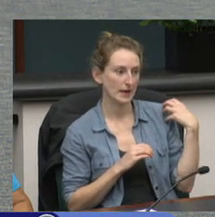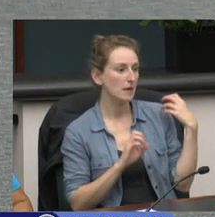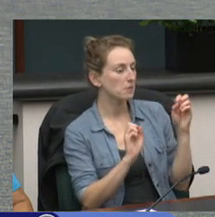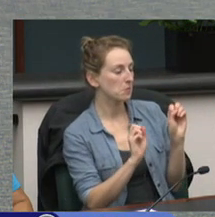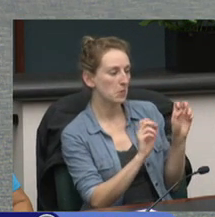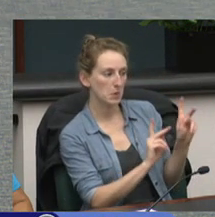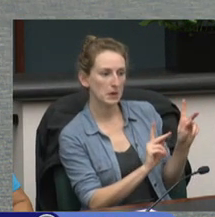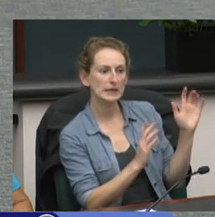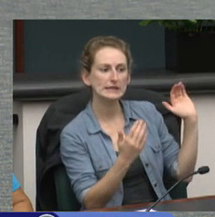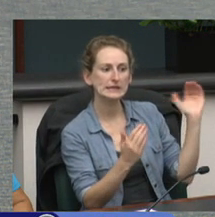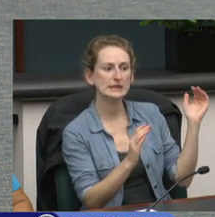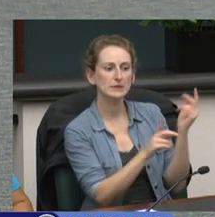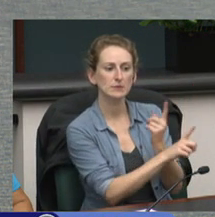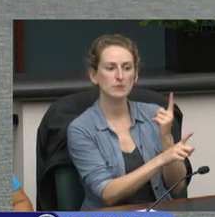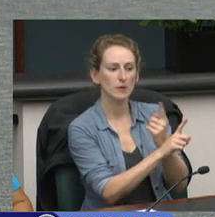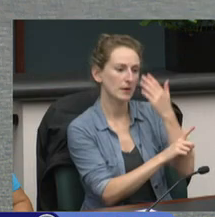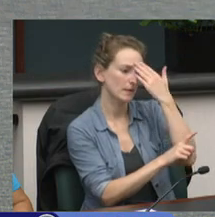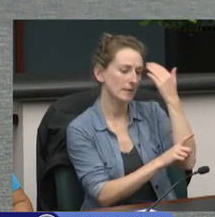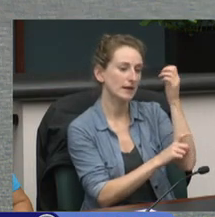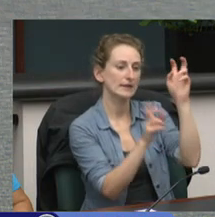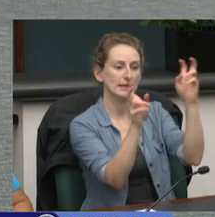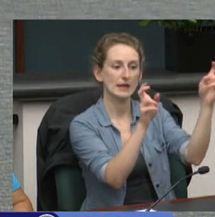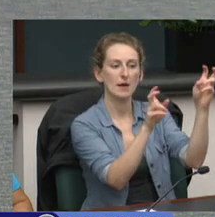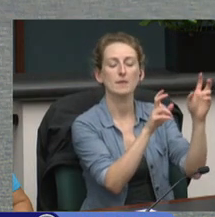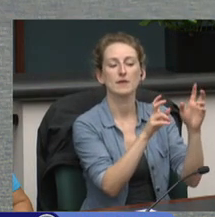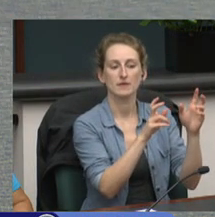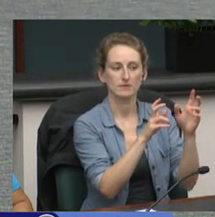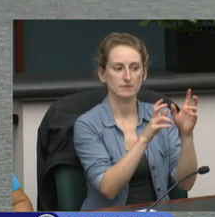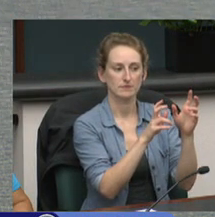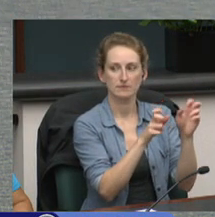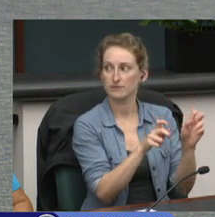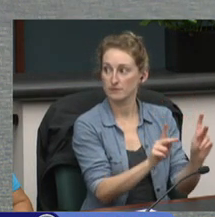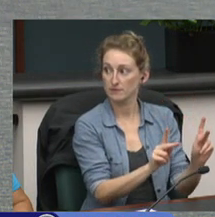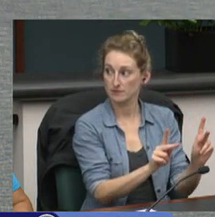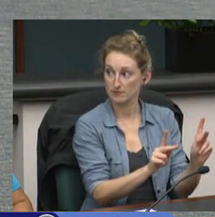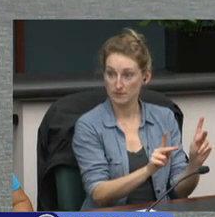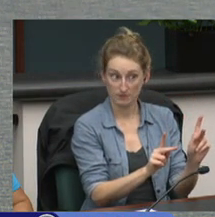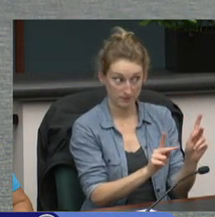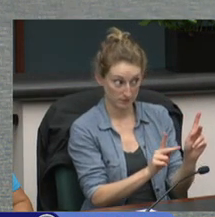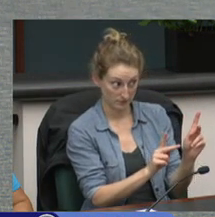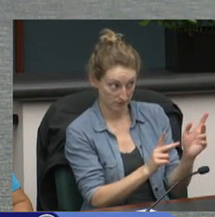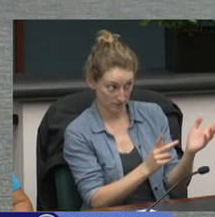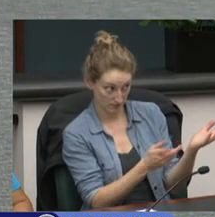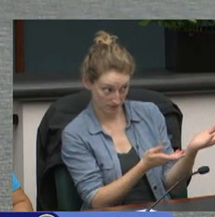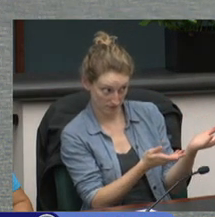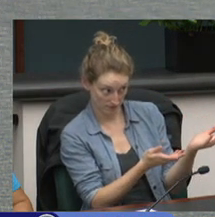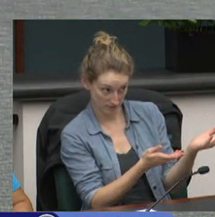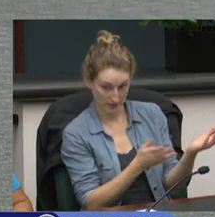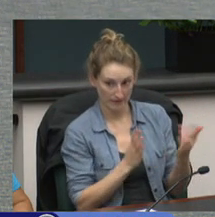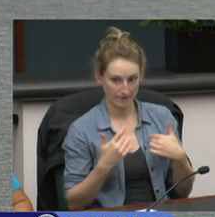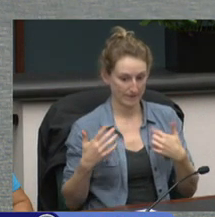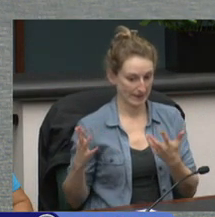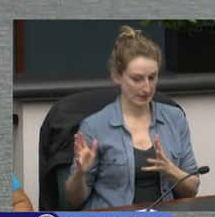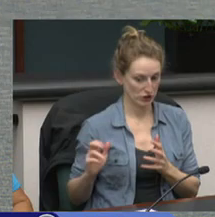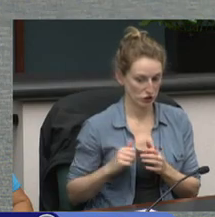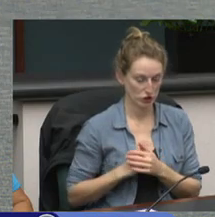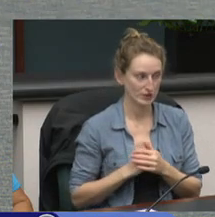was brought up do you have any further comment it's turning into a debate so